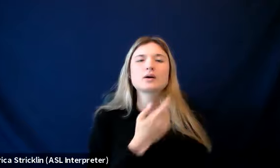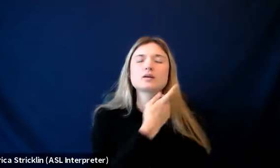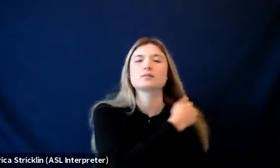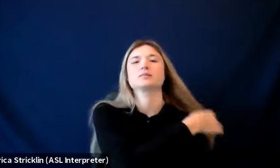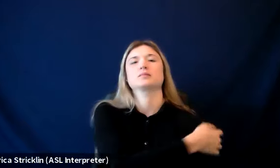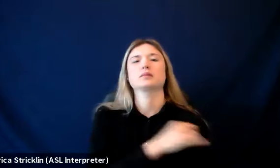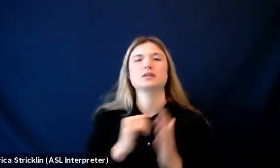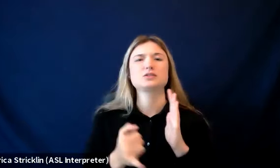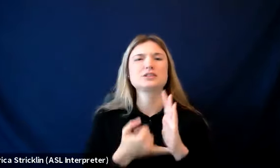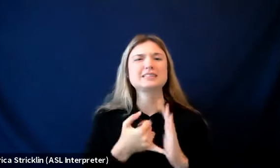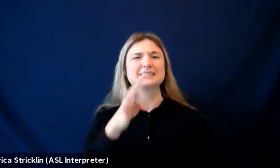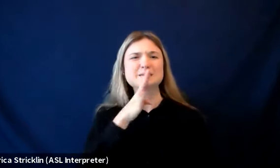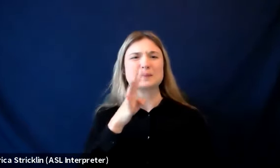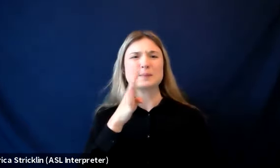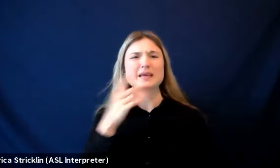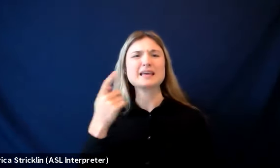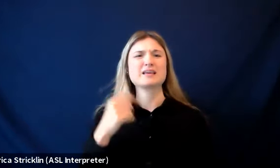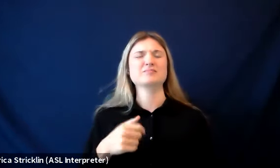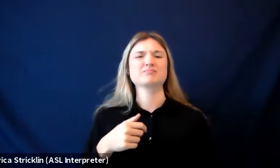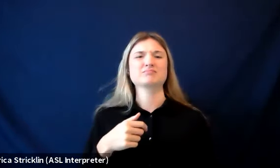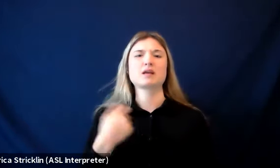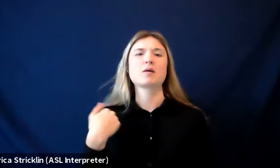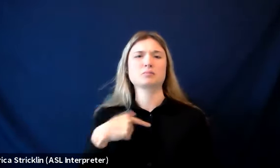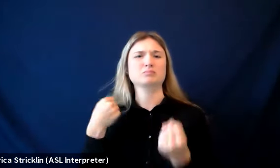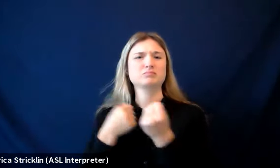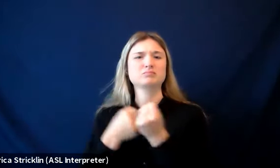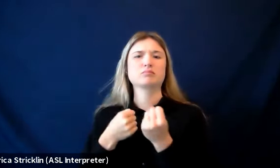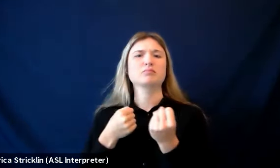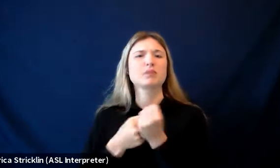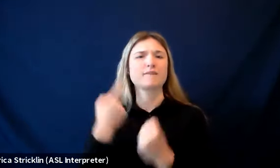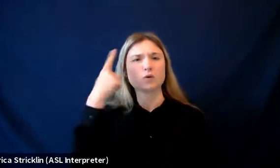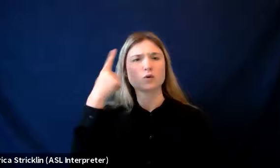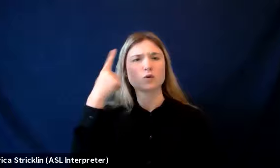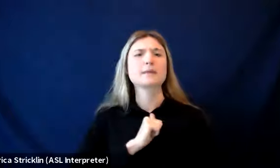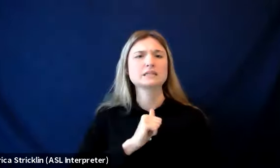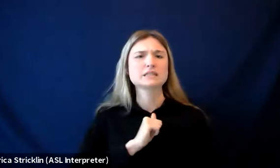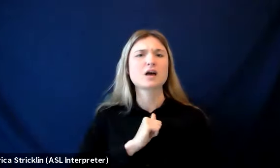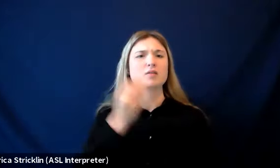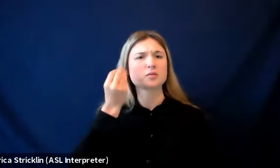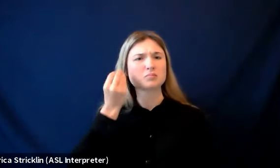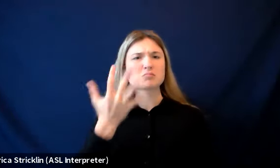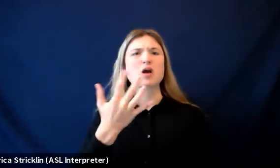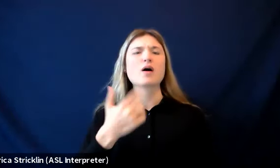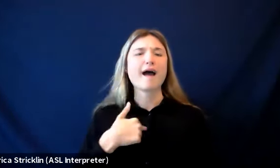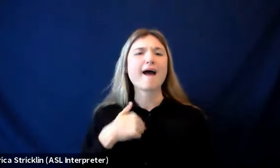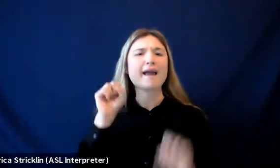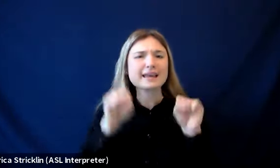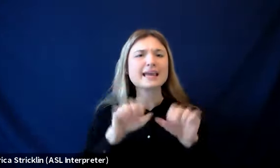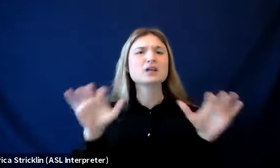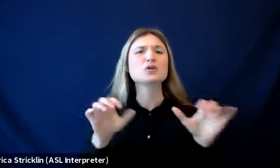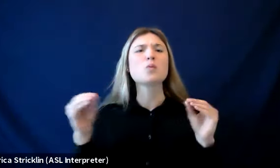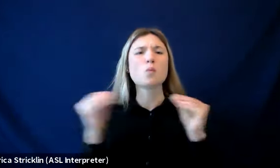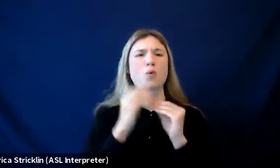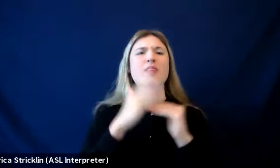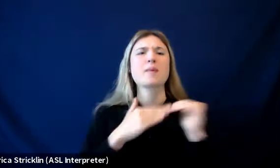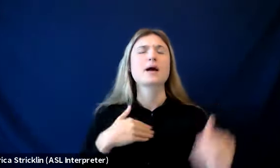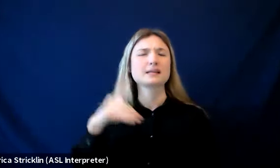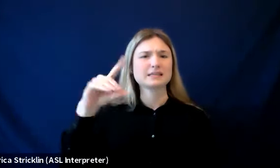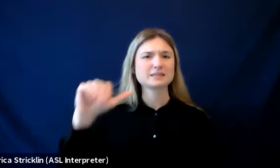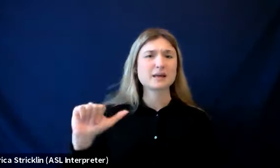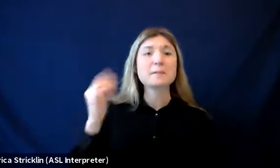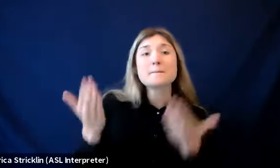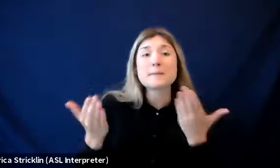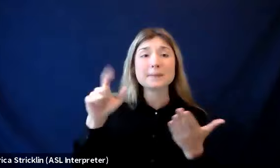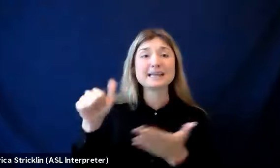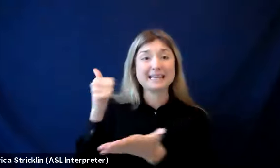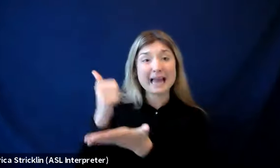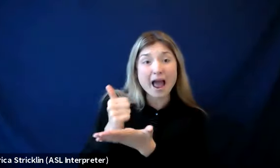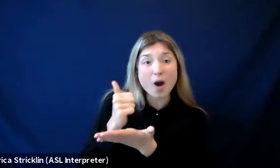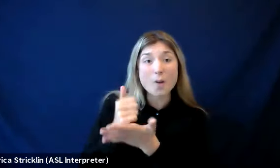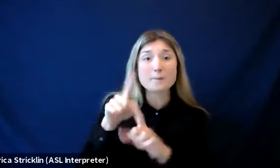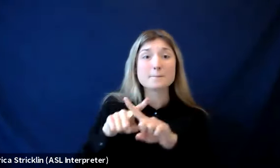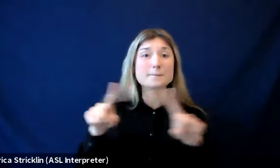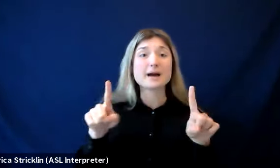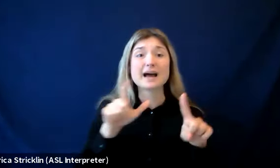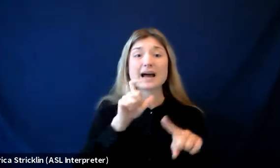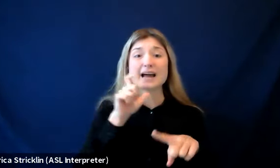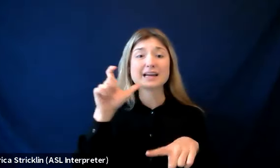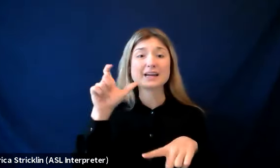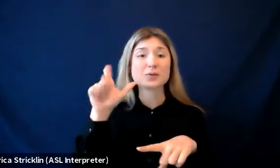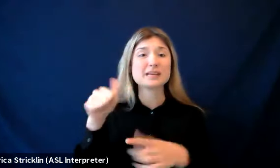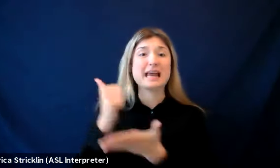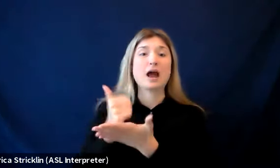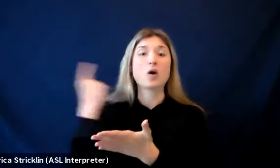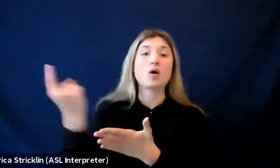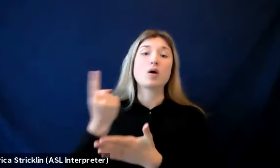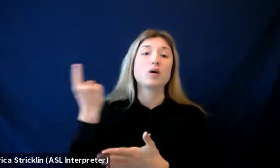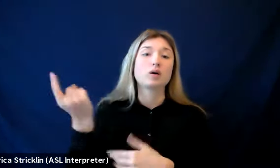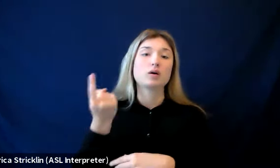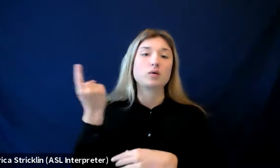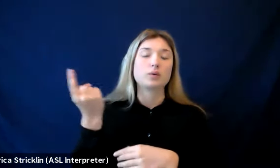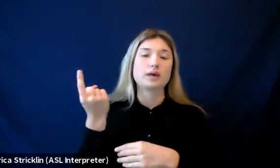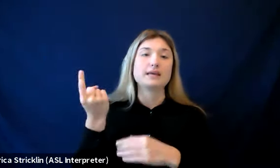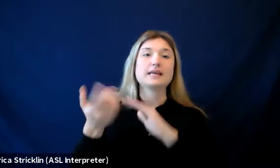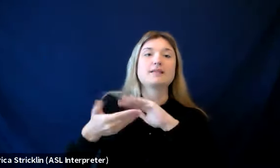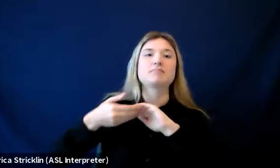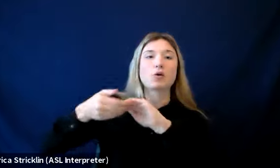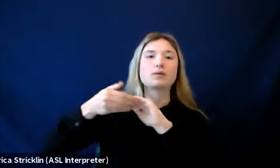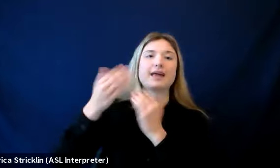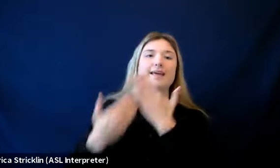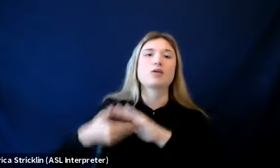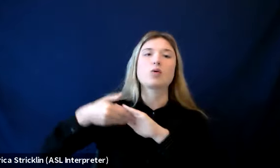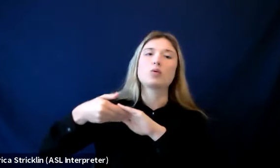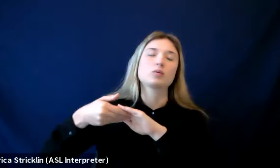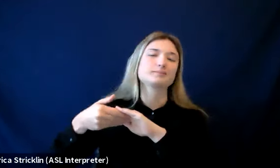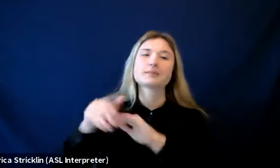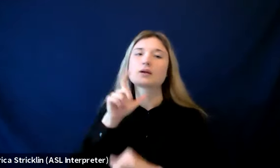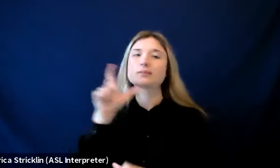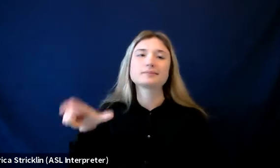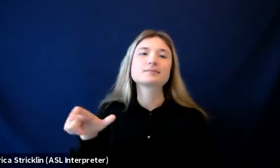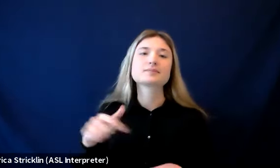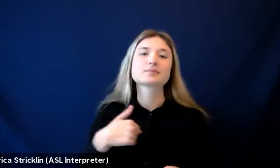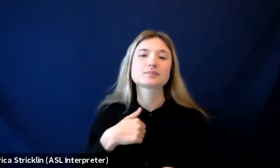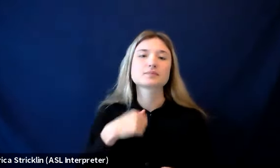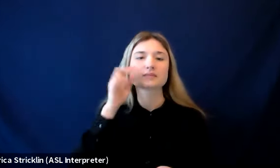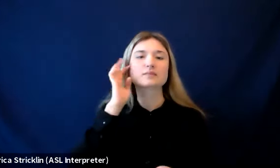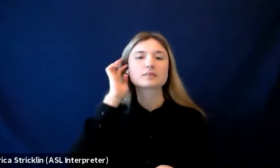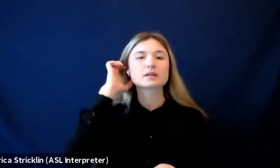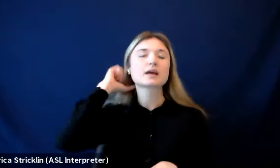just speaking up for myself like letting people know that I can do word in my disability, I don't, I might need help, but I don't need help someone holding my head all the time so I can speak up and saying, Hey, I know how to do is I might need you have